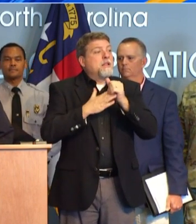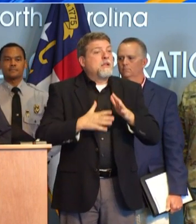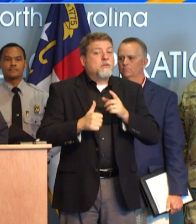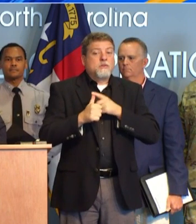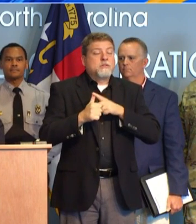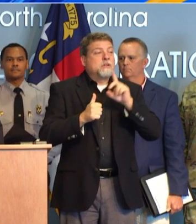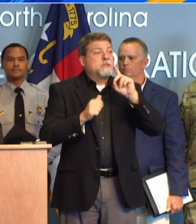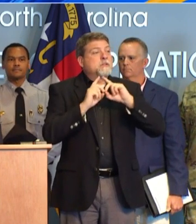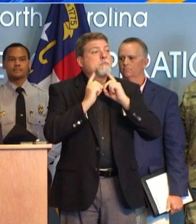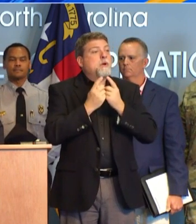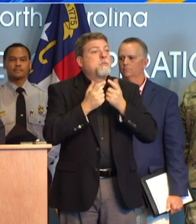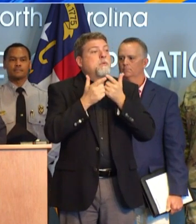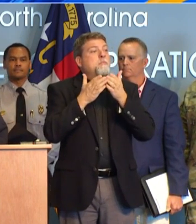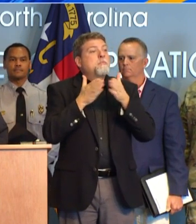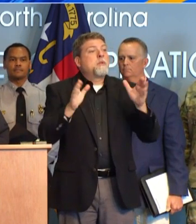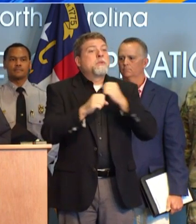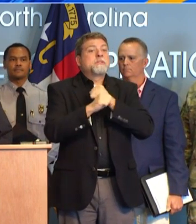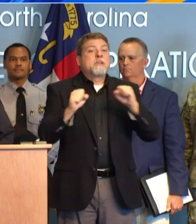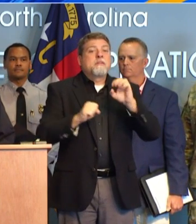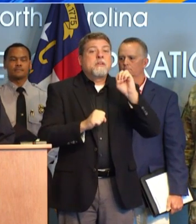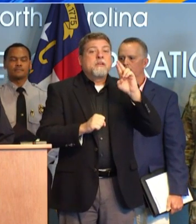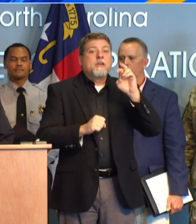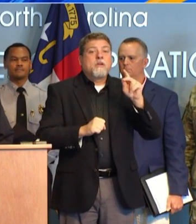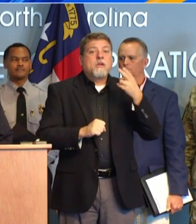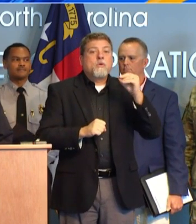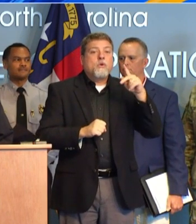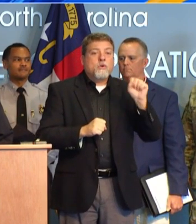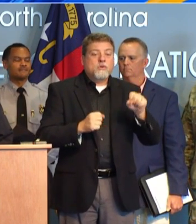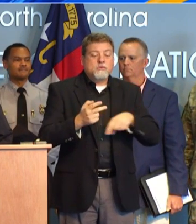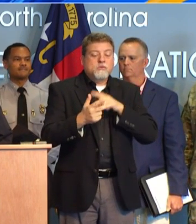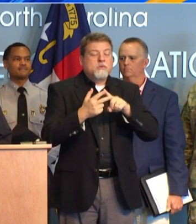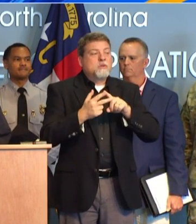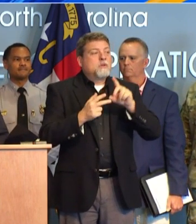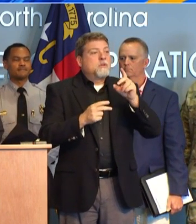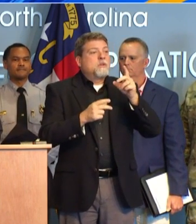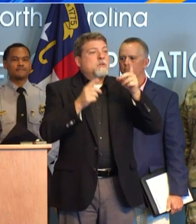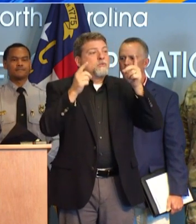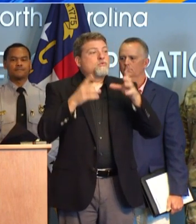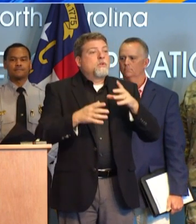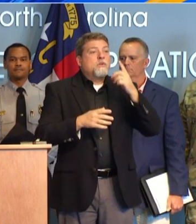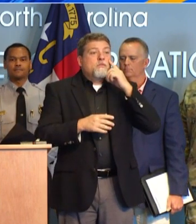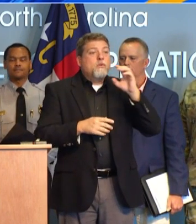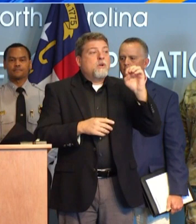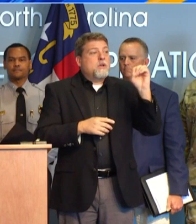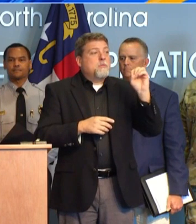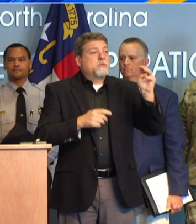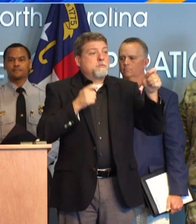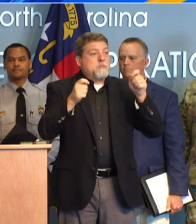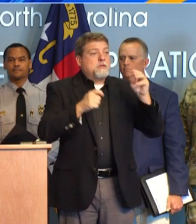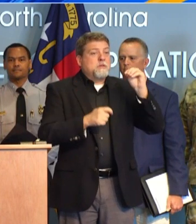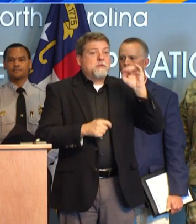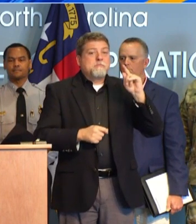NORTH CAROLINA'S EMERGENCY RESPONSE LEADERS, OUR SECRETARY OF PUBLIC SAFETY, ERIK HOOKS.